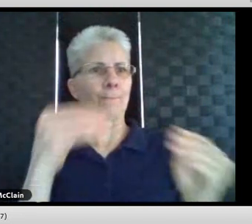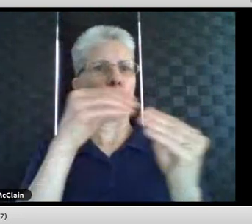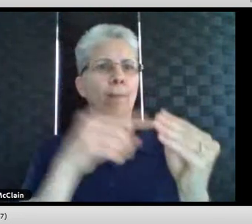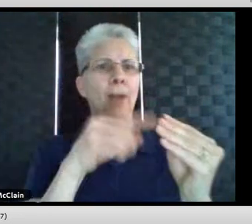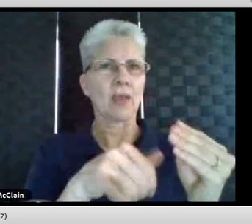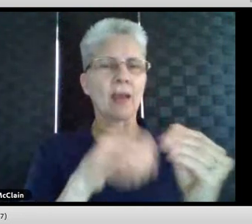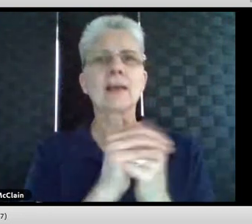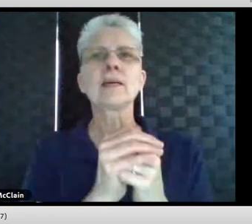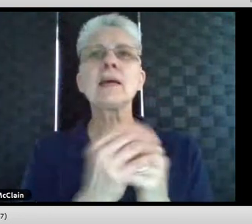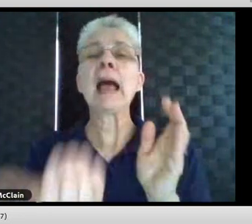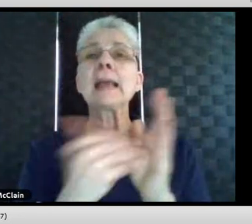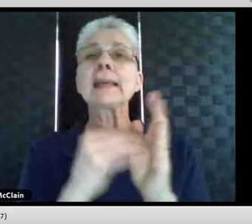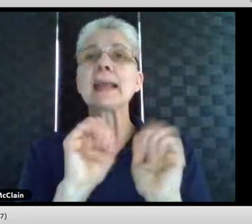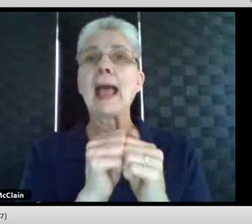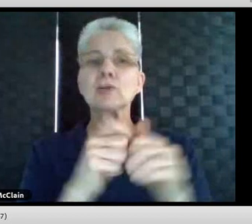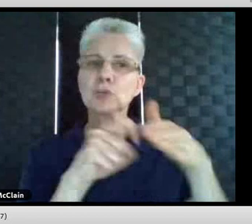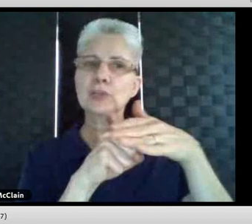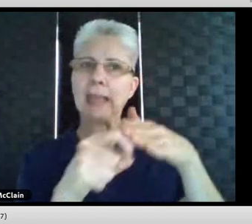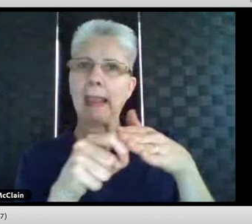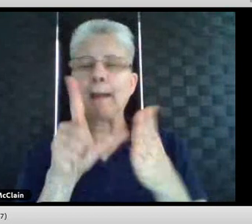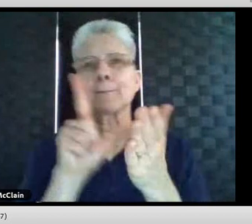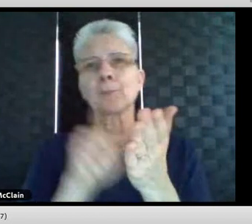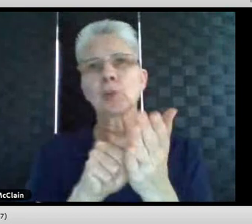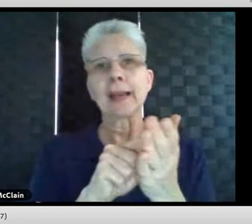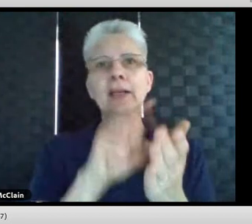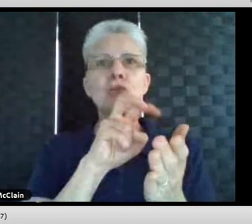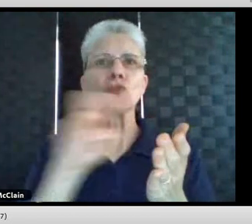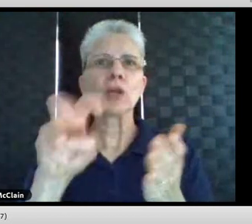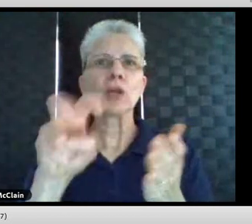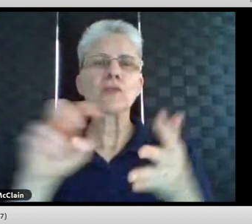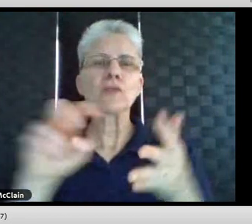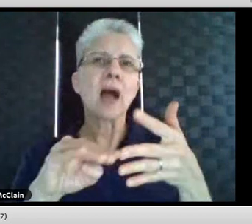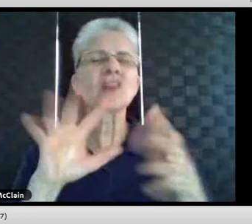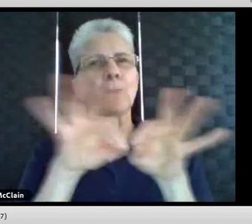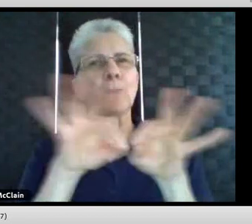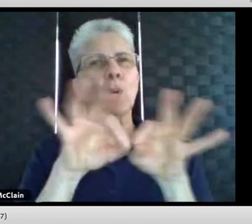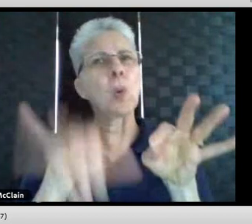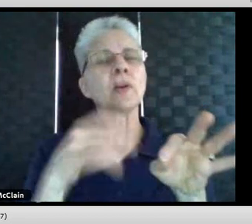Again, how to scan and print things and transfer files, very important because we do a lot of that now,